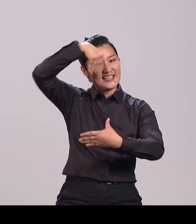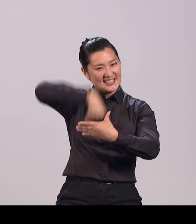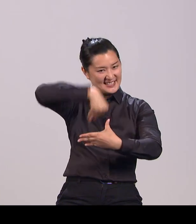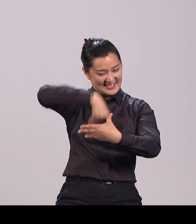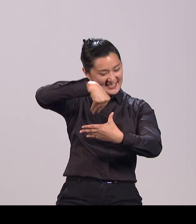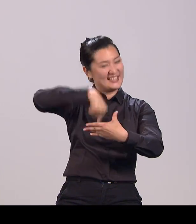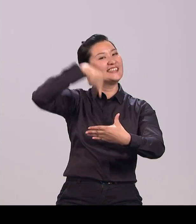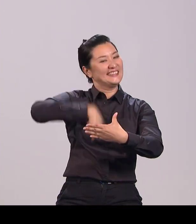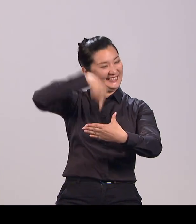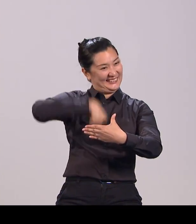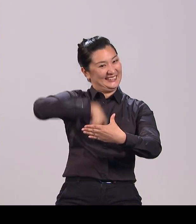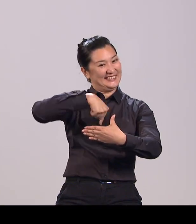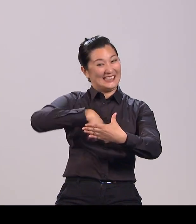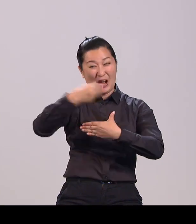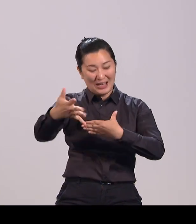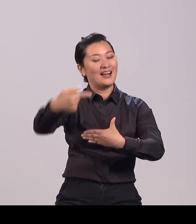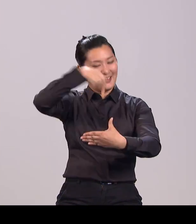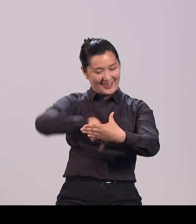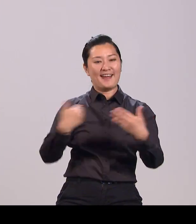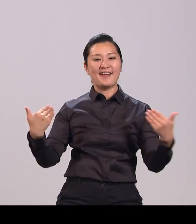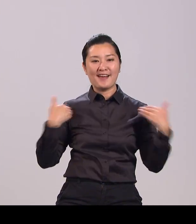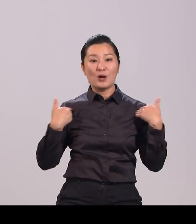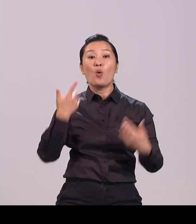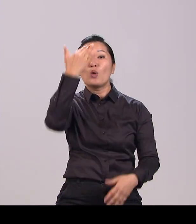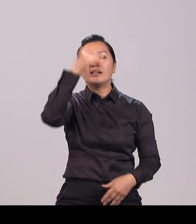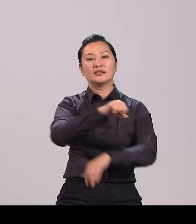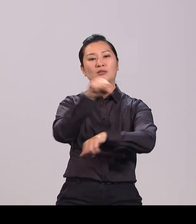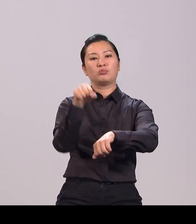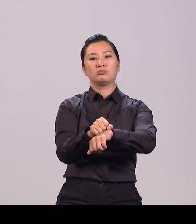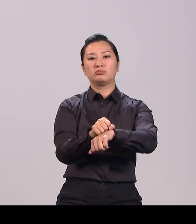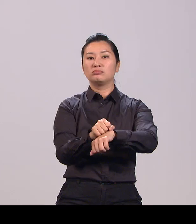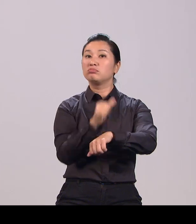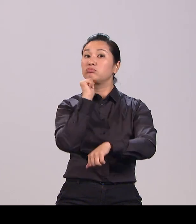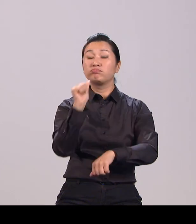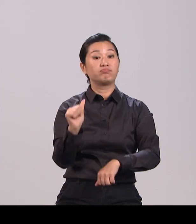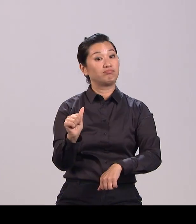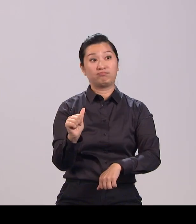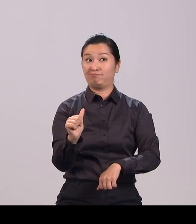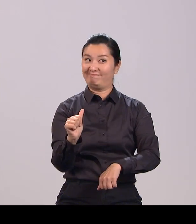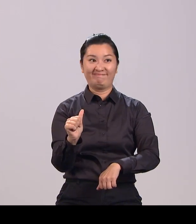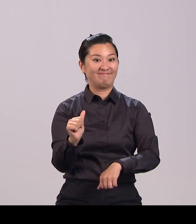Because Singaporeans are not uniquely immune to jihadist propaganda.